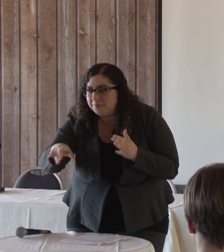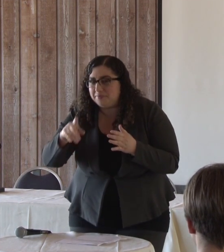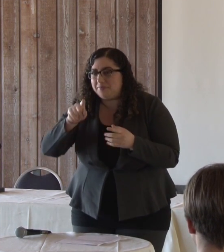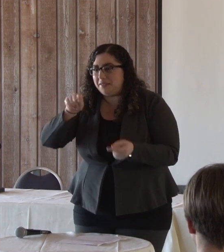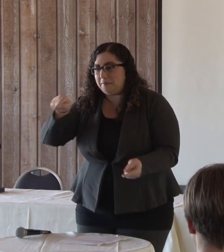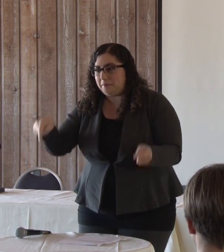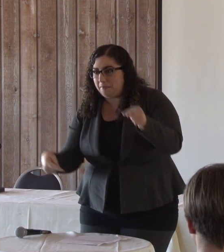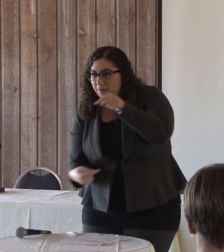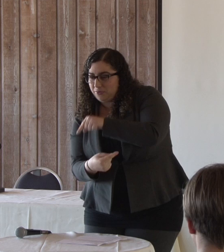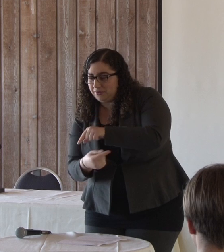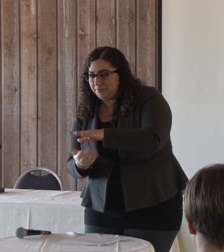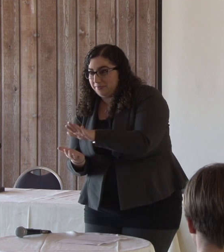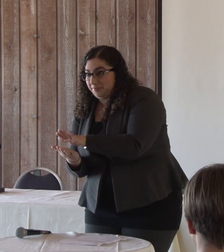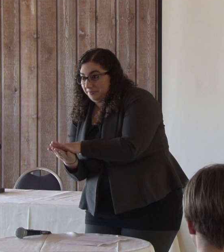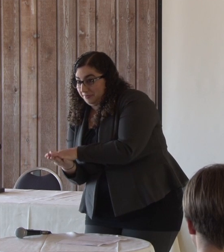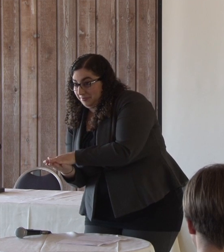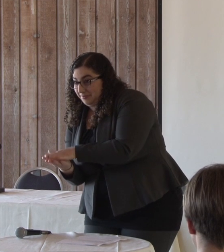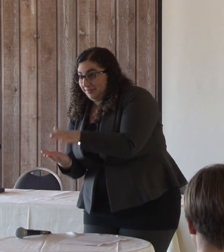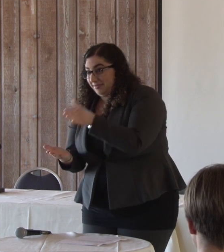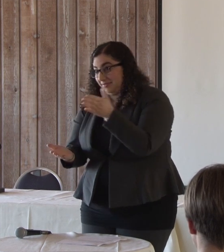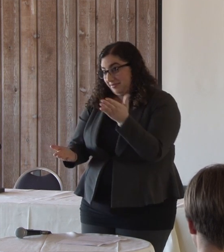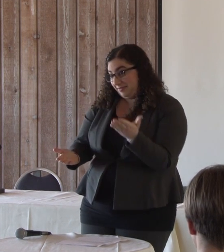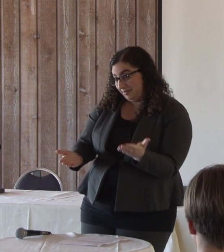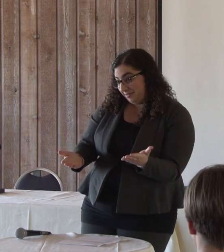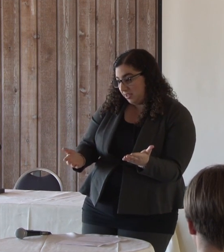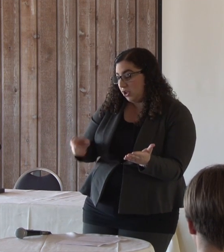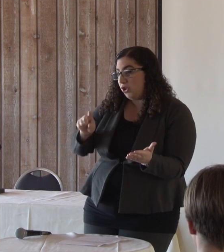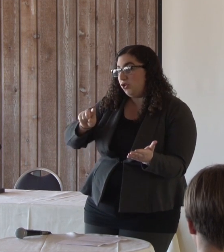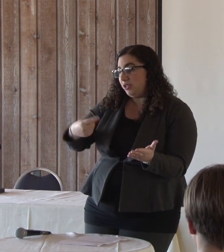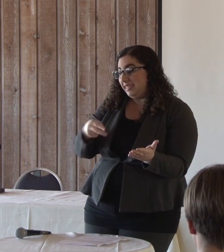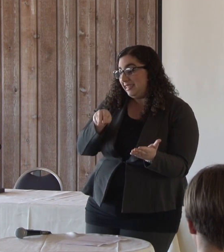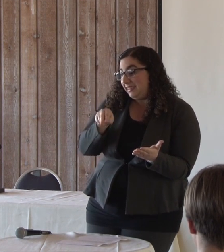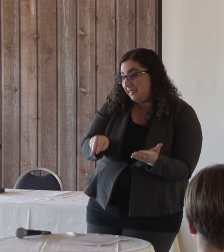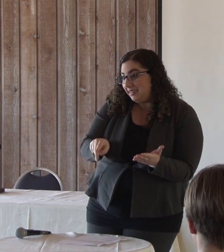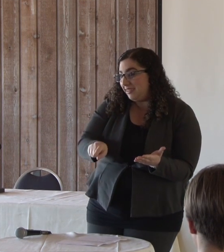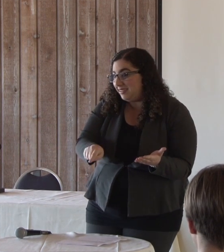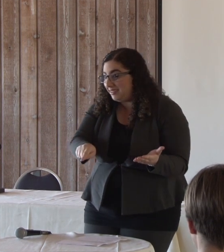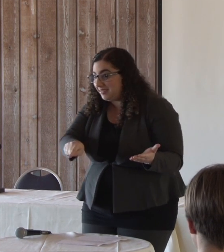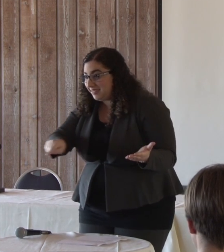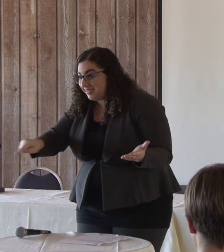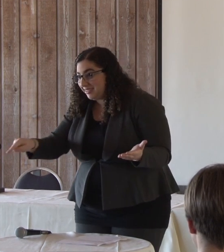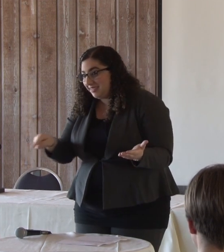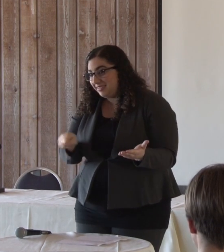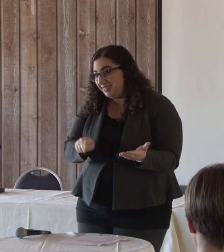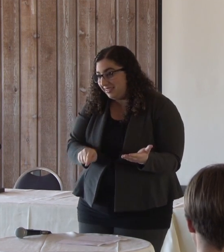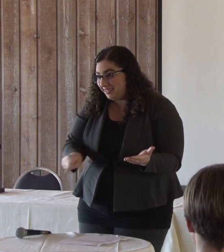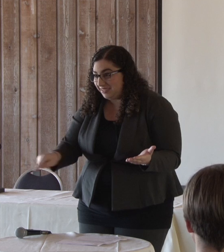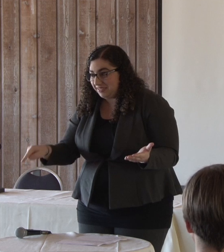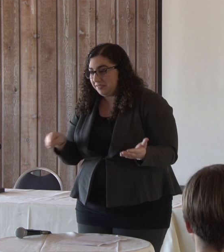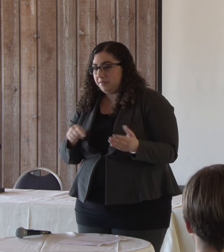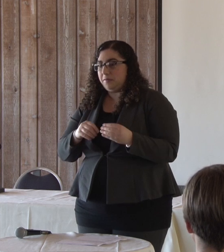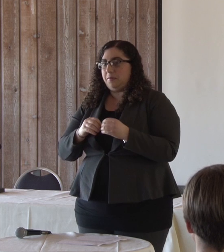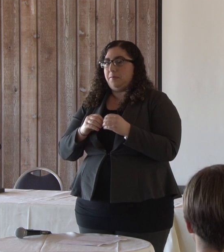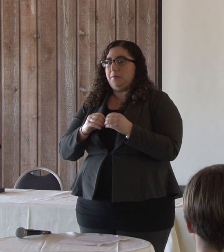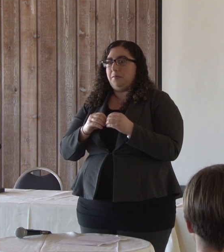From right to left. And the teacher said Excuse me. You have to open the book this way and we start